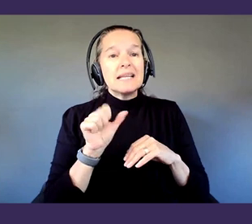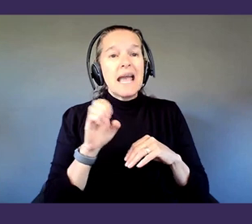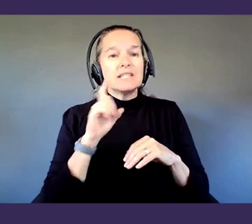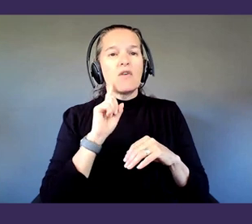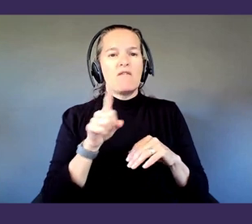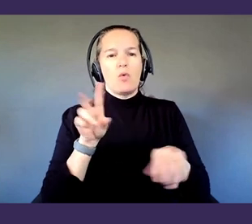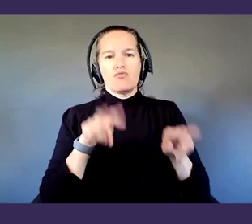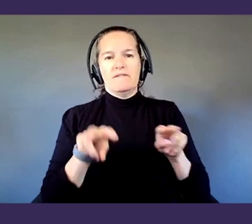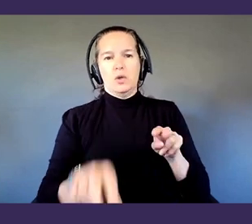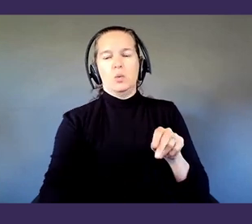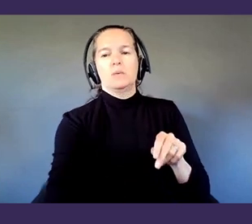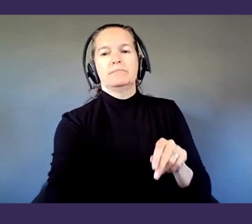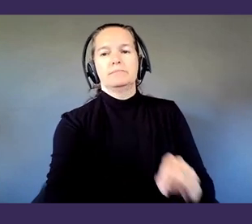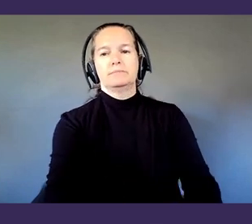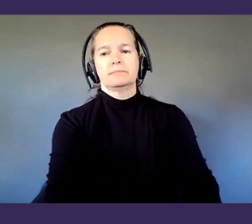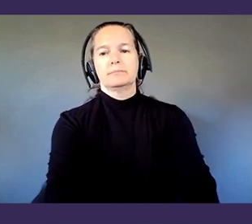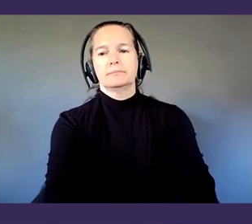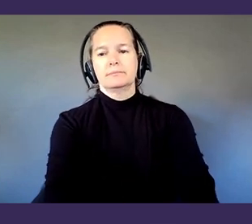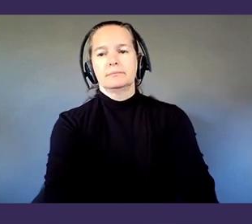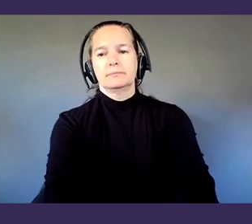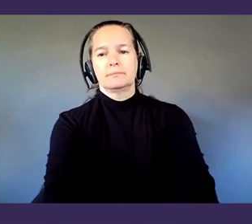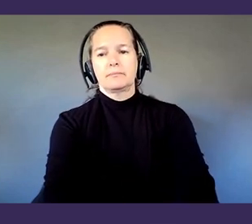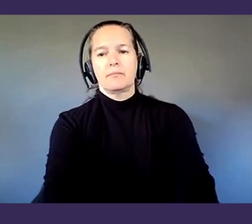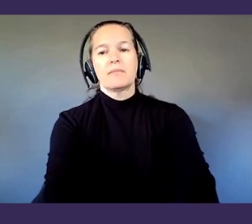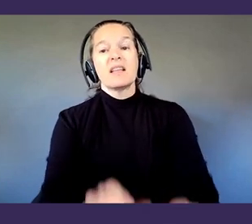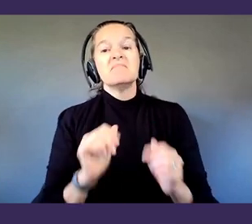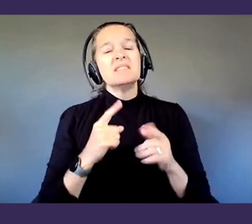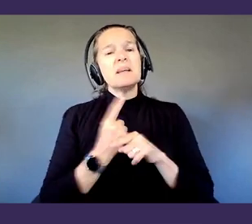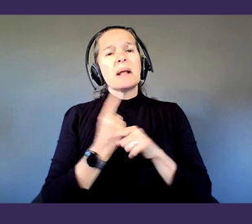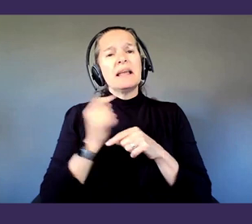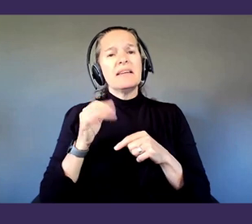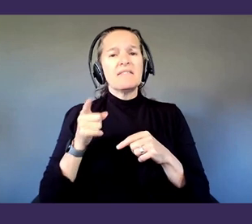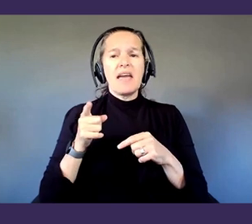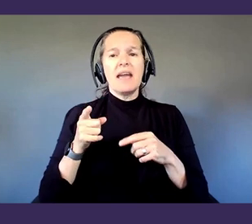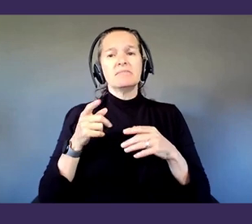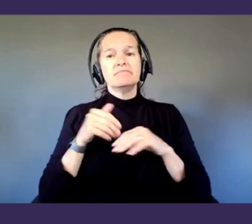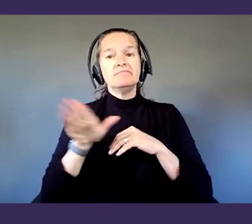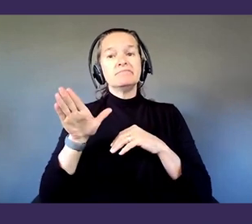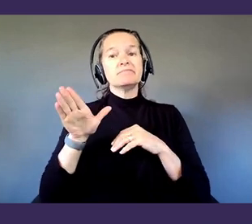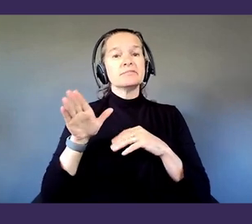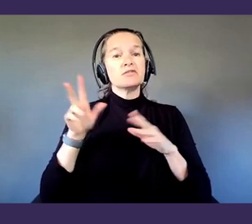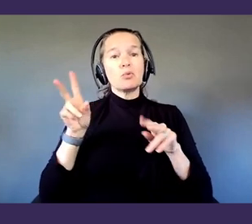but typically if they do send it on for review and we accept it, it'll most likely go to me